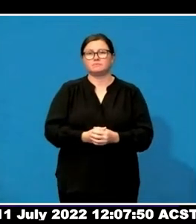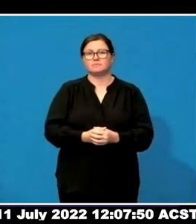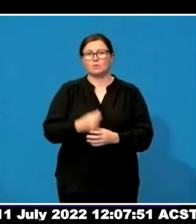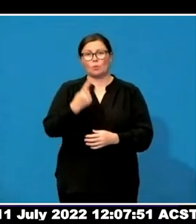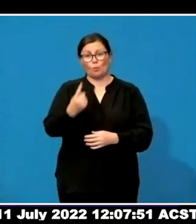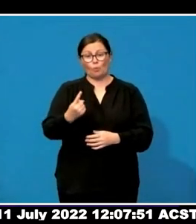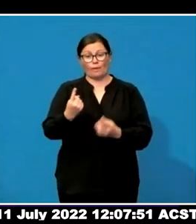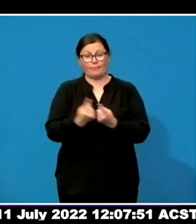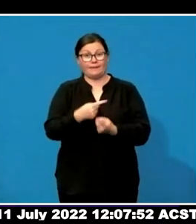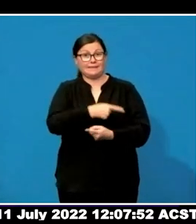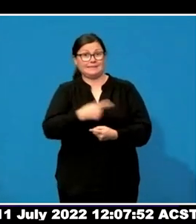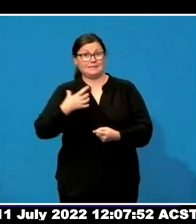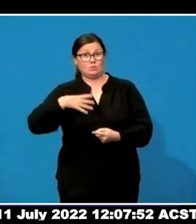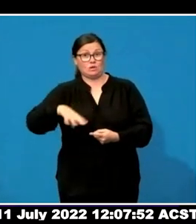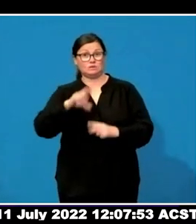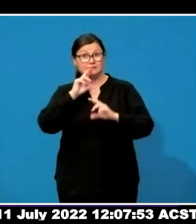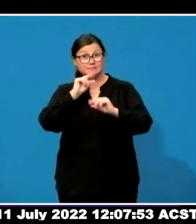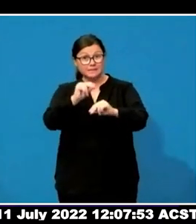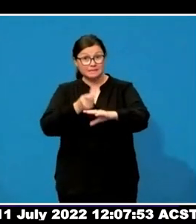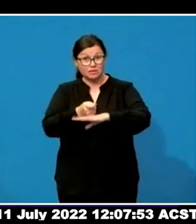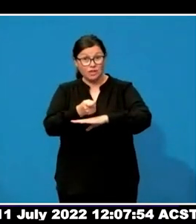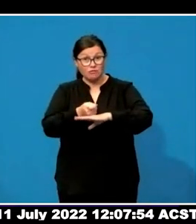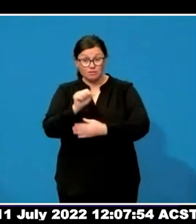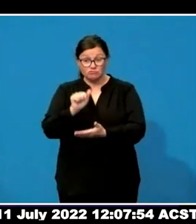Yeah. MS TARRAGO: So, you wanted to make sure he could get access to that?